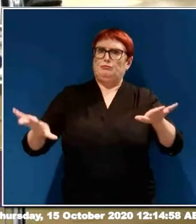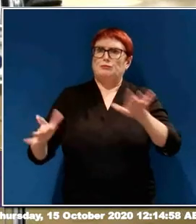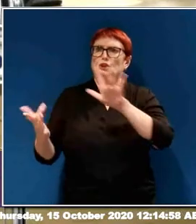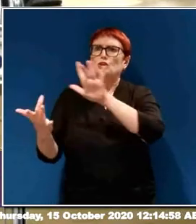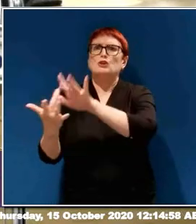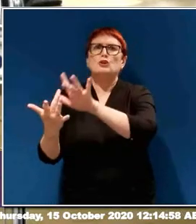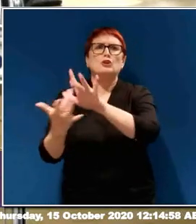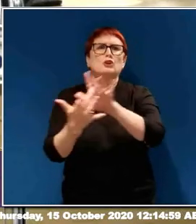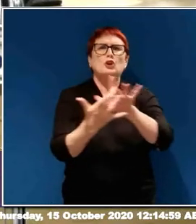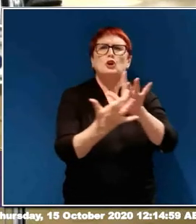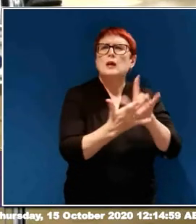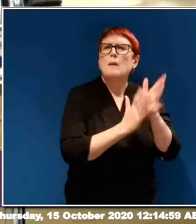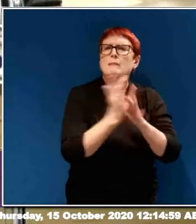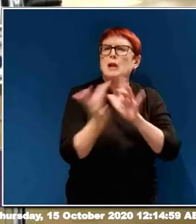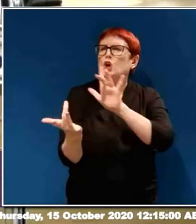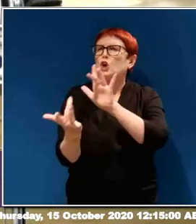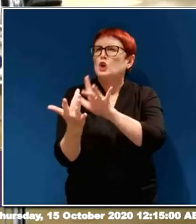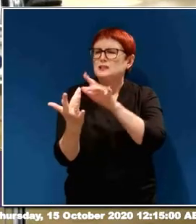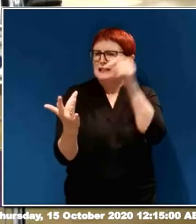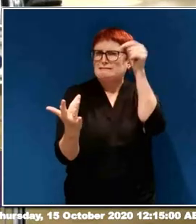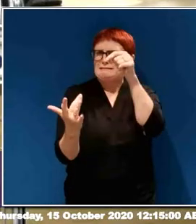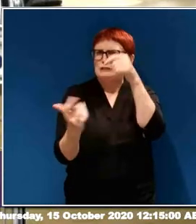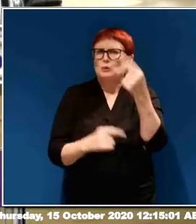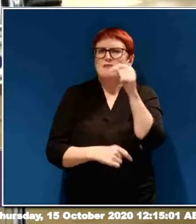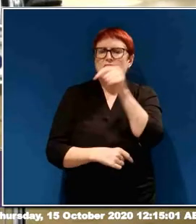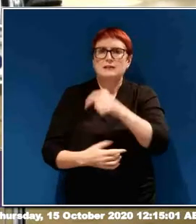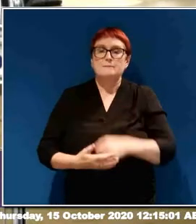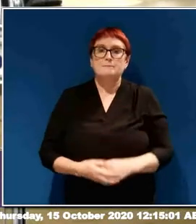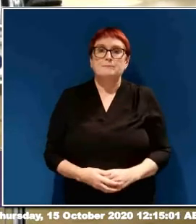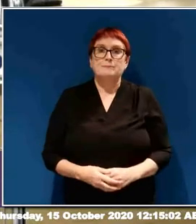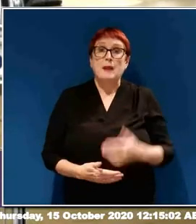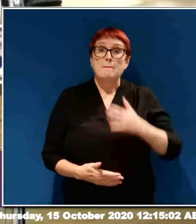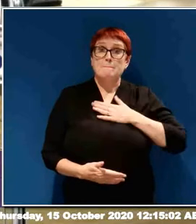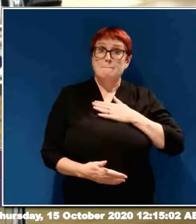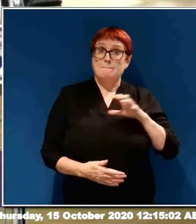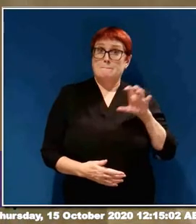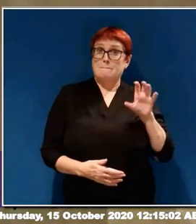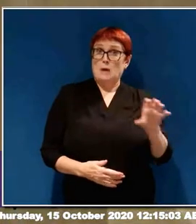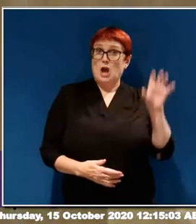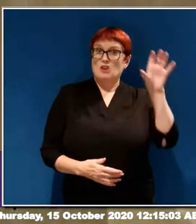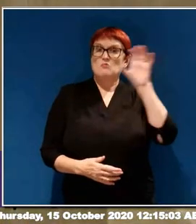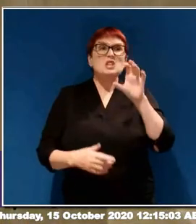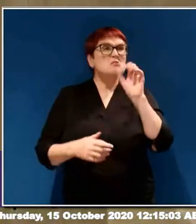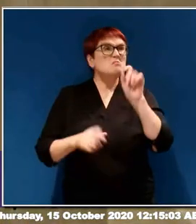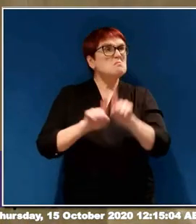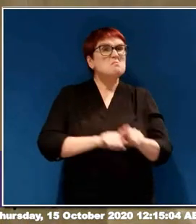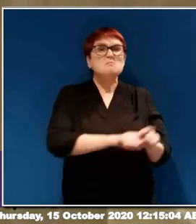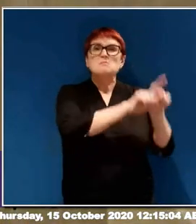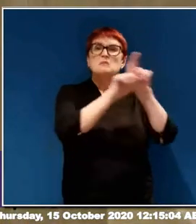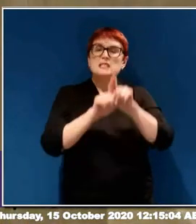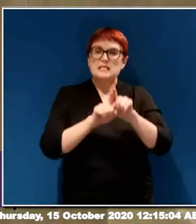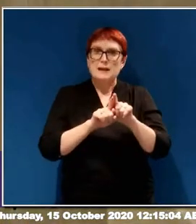So we have set up in this region, and I know most regions do this, a contact person in every school.